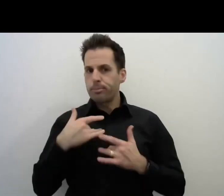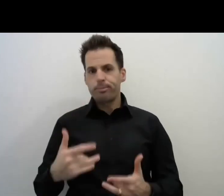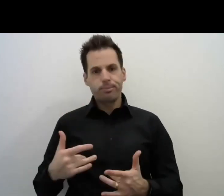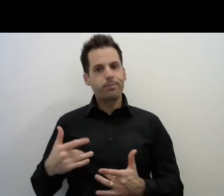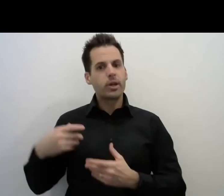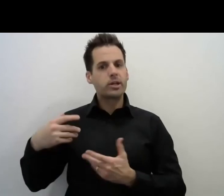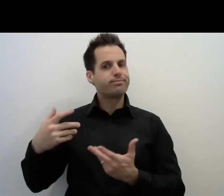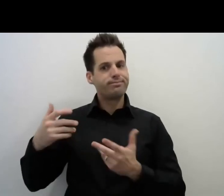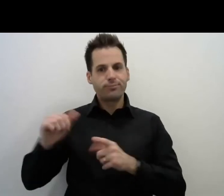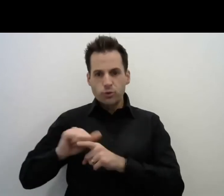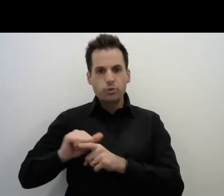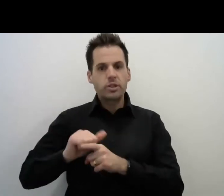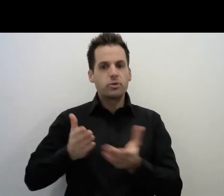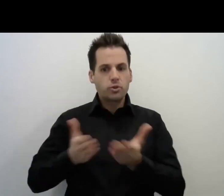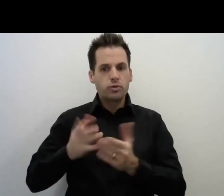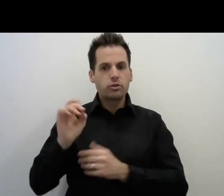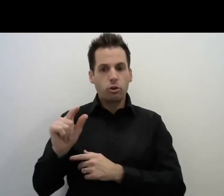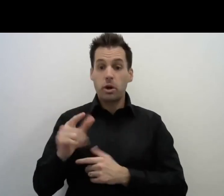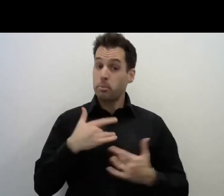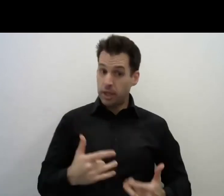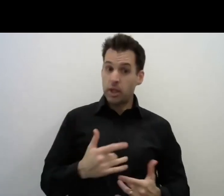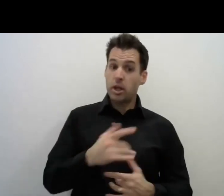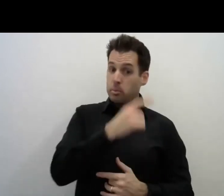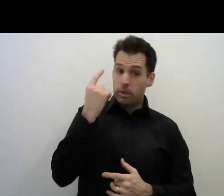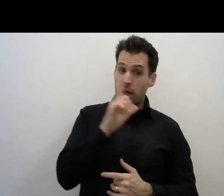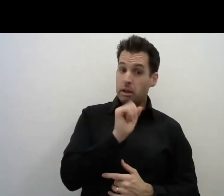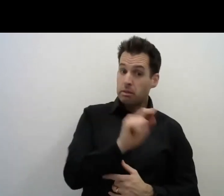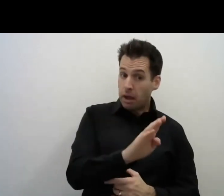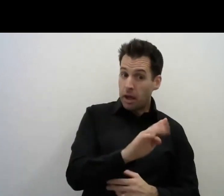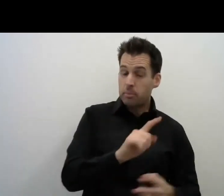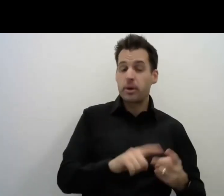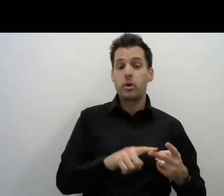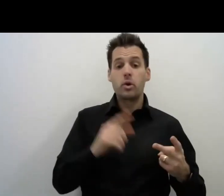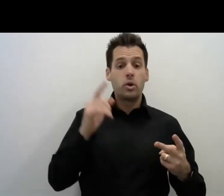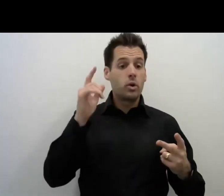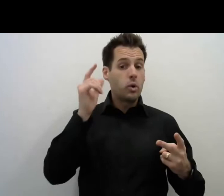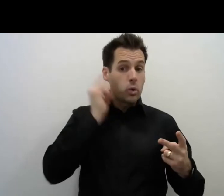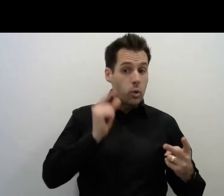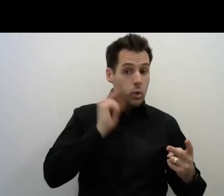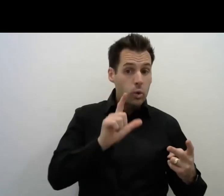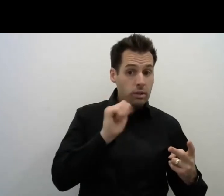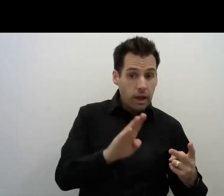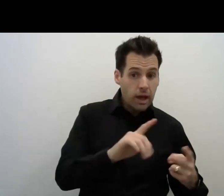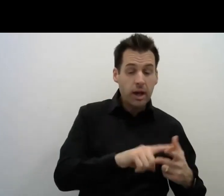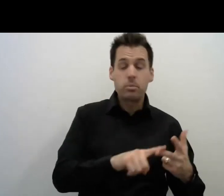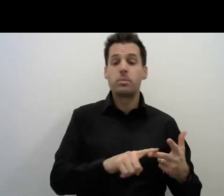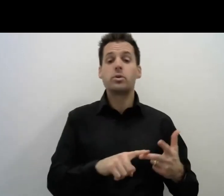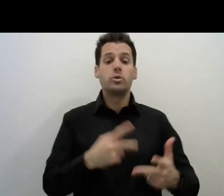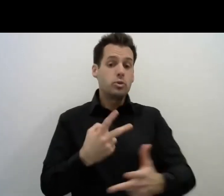expect a black lab or a golden retriever or a german shepherd those are the sort of the typical